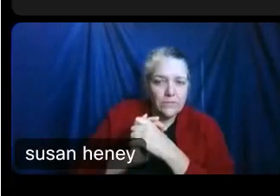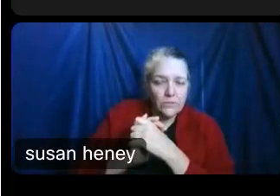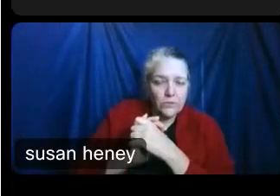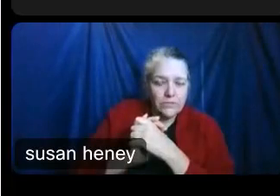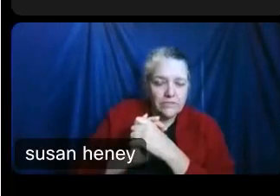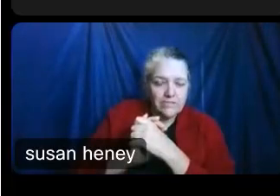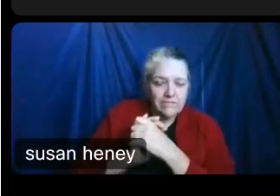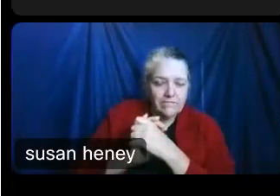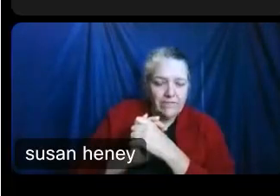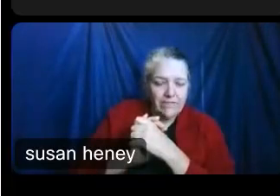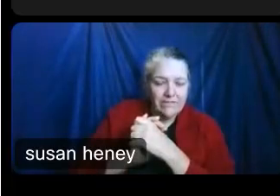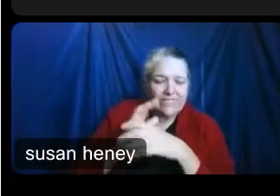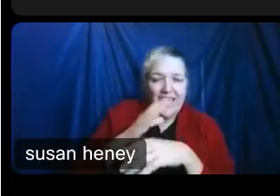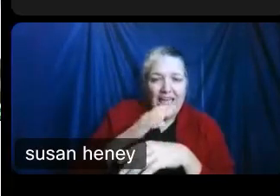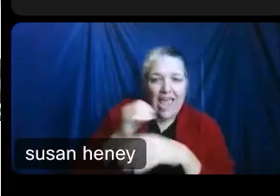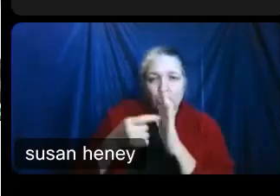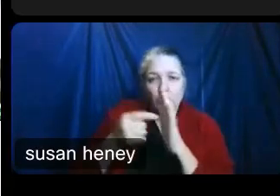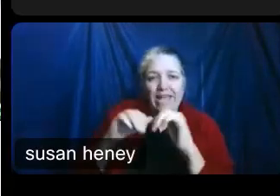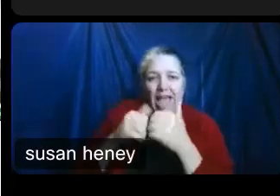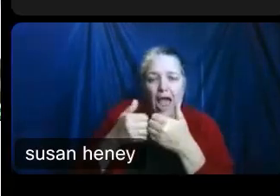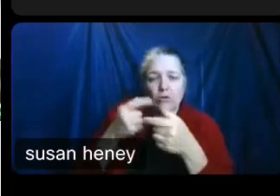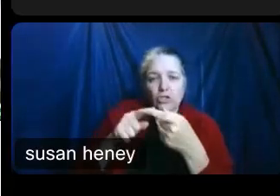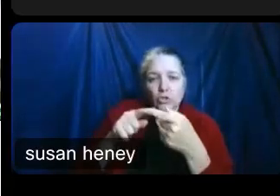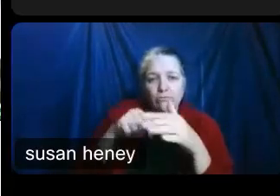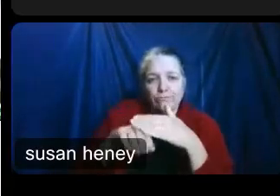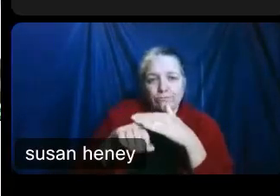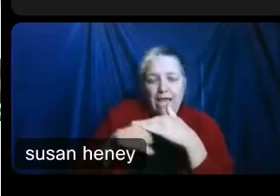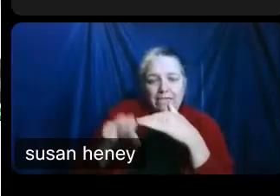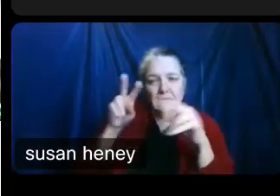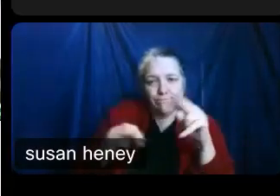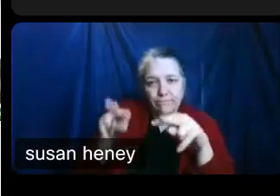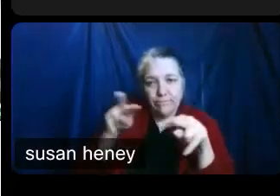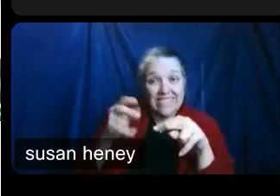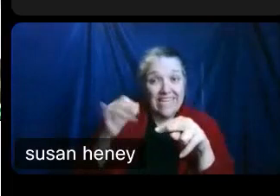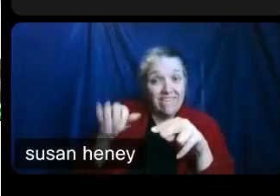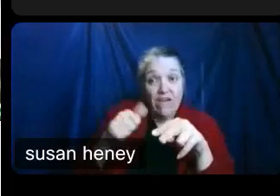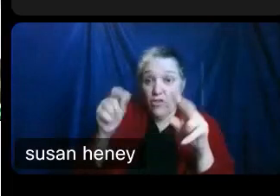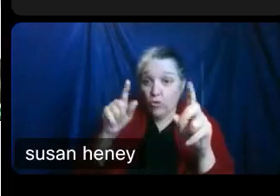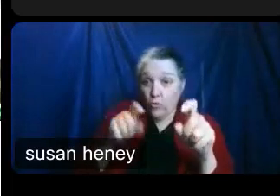to access the data. If anybody has any other questions for us